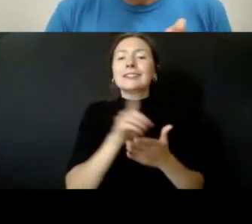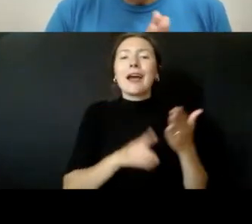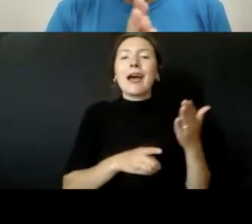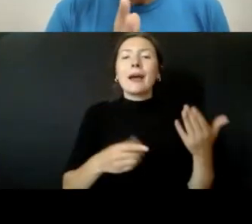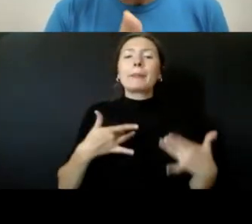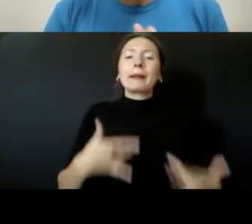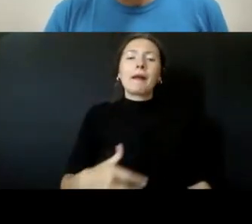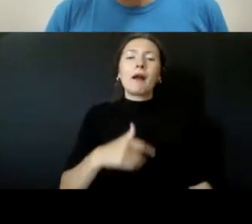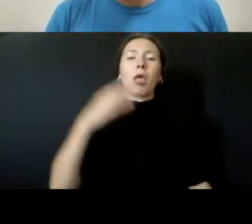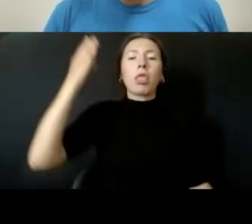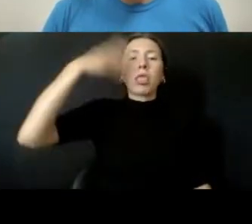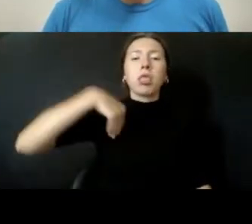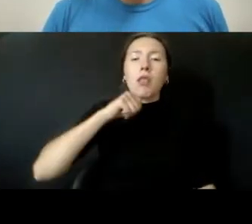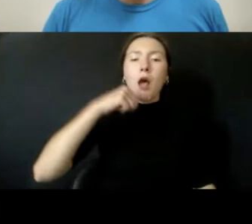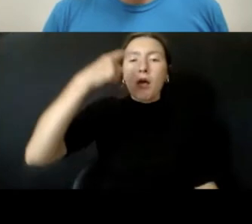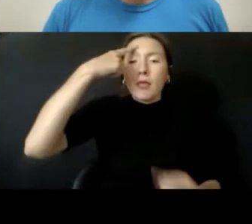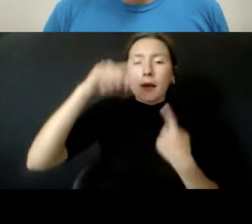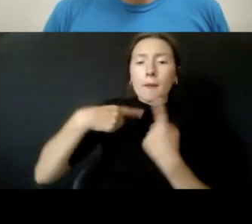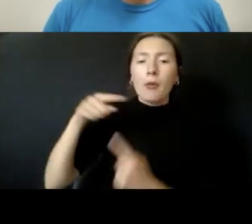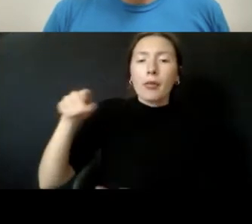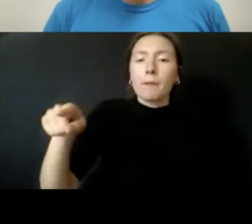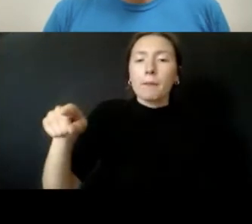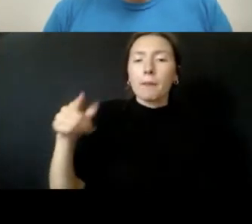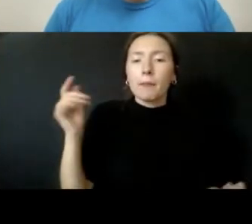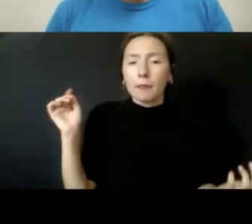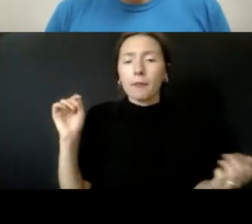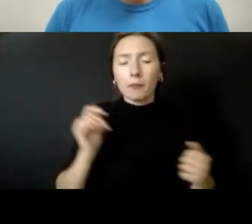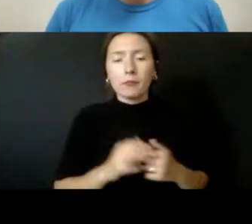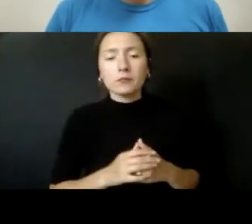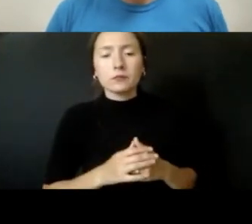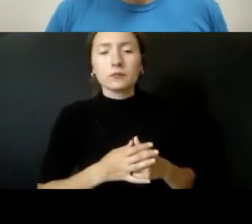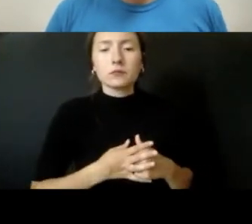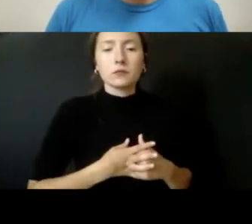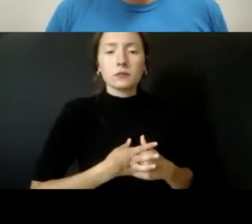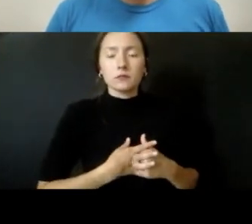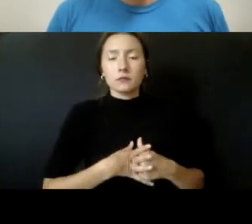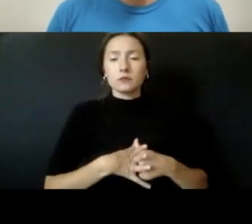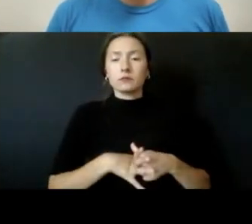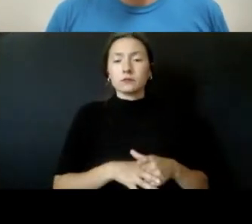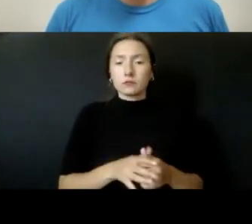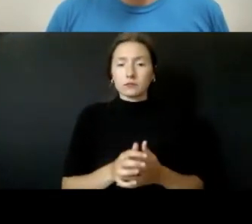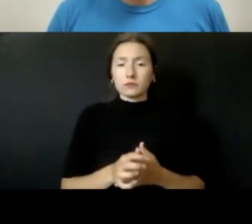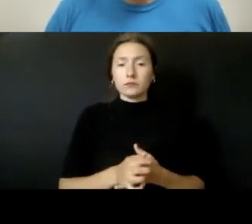good design so if you're doing your job if you're doing if you're you know you're making good design